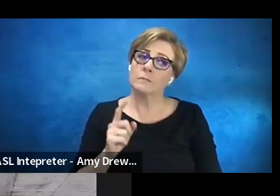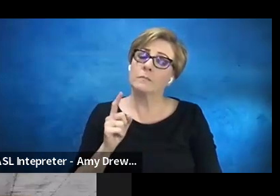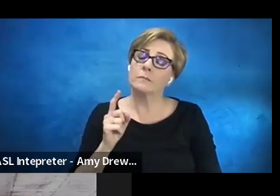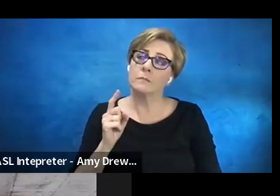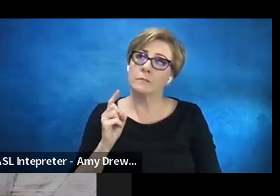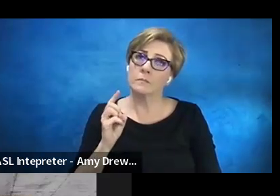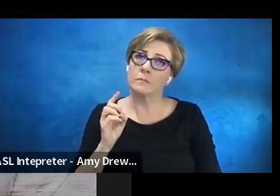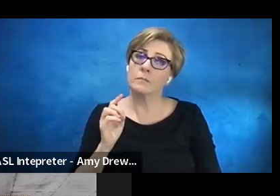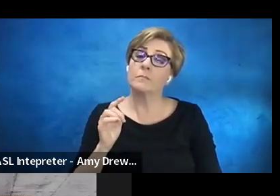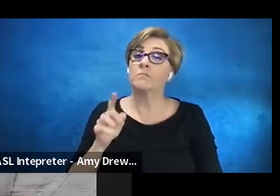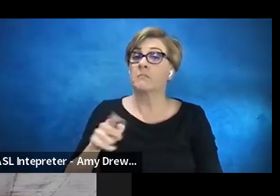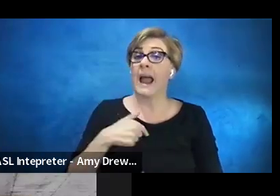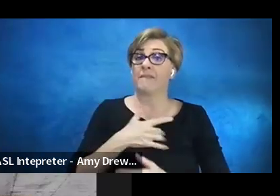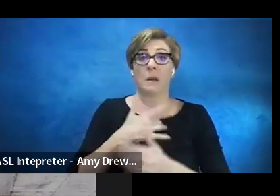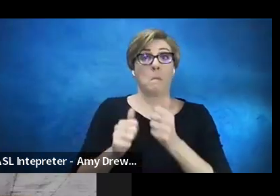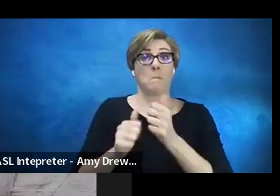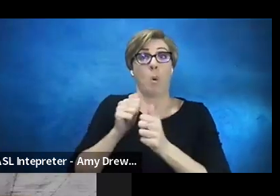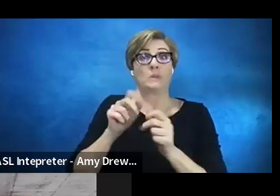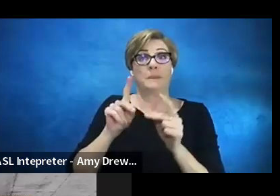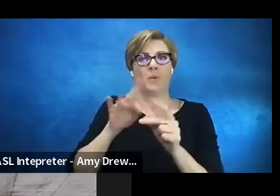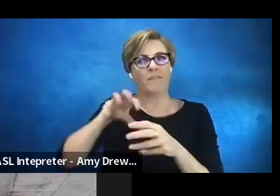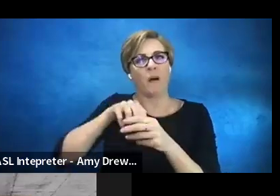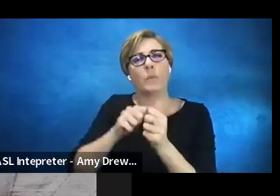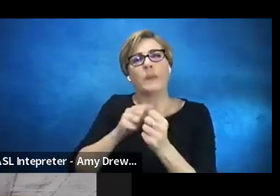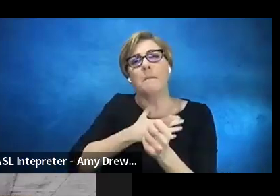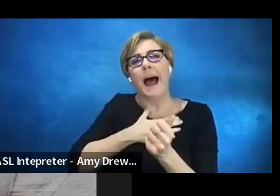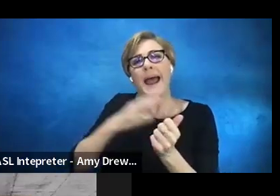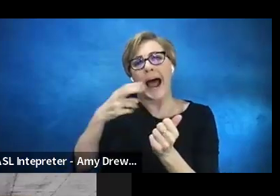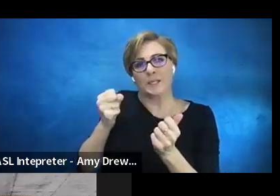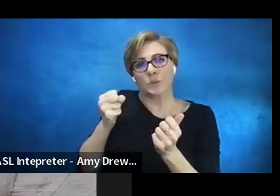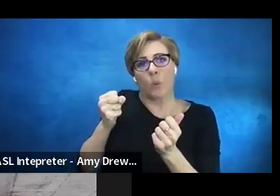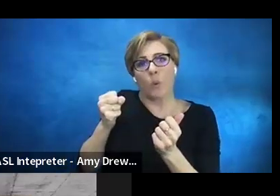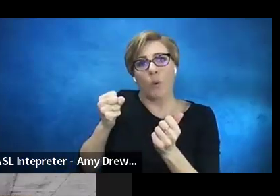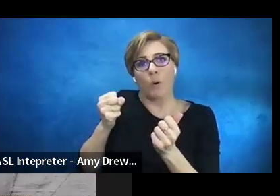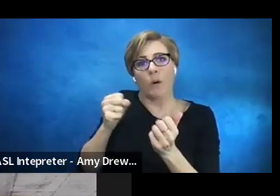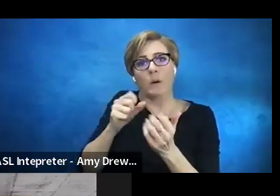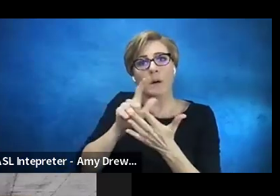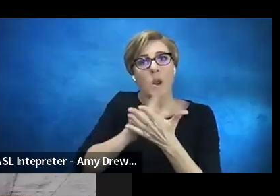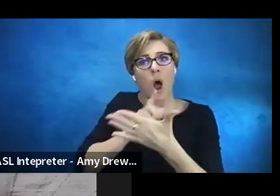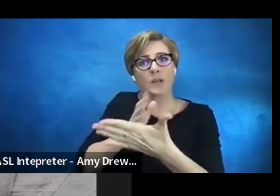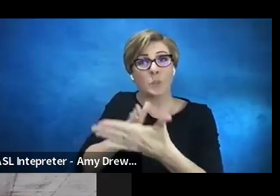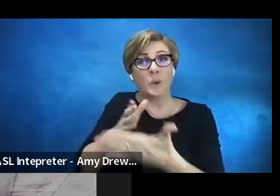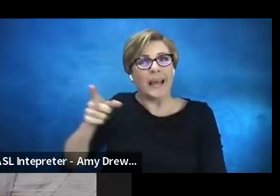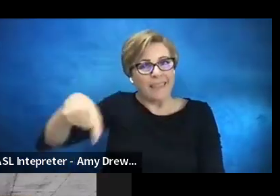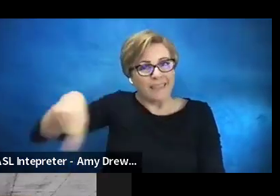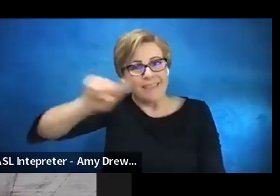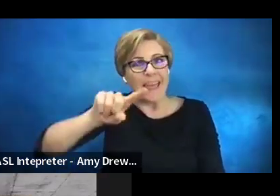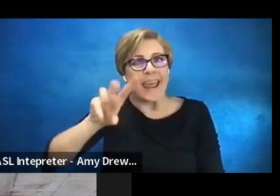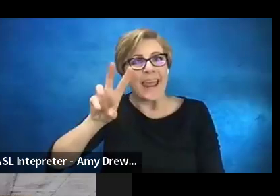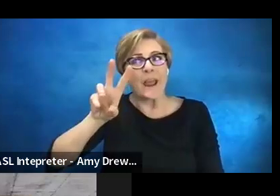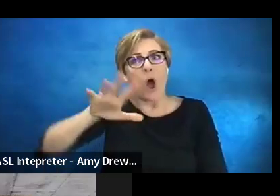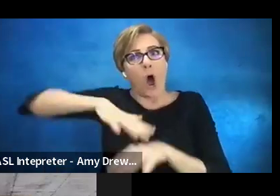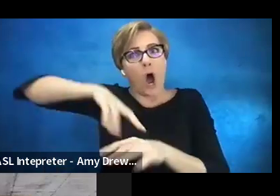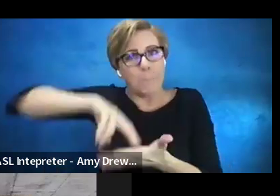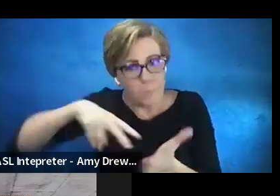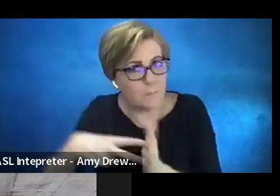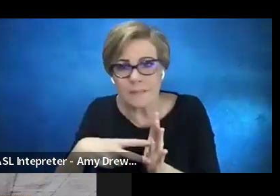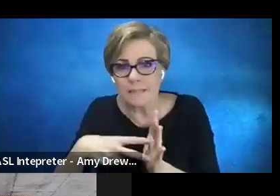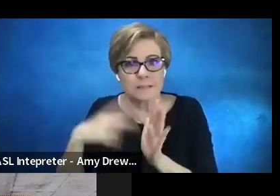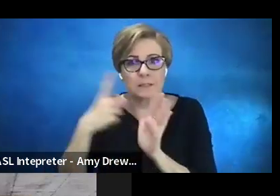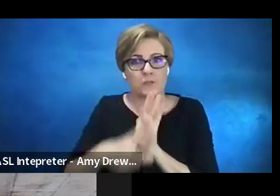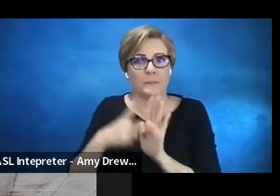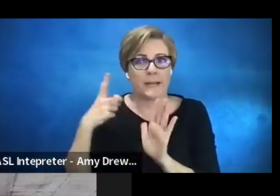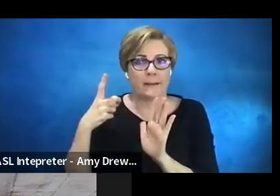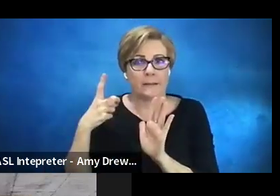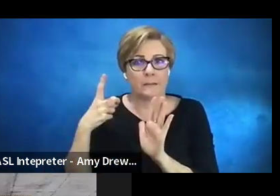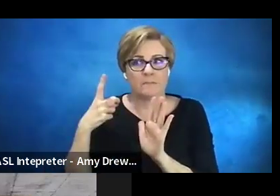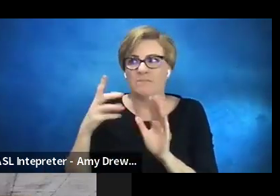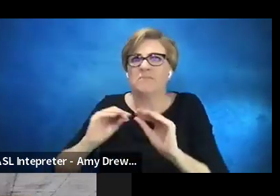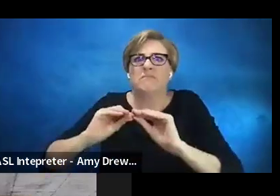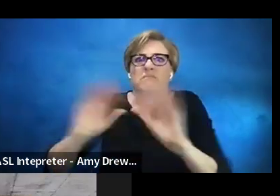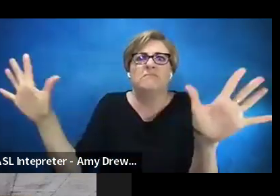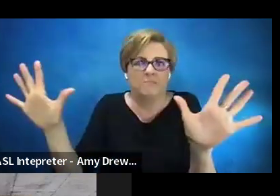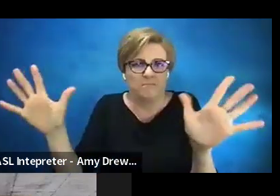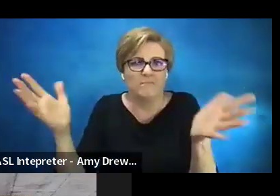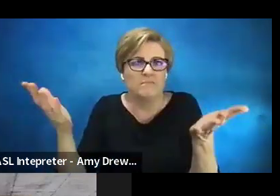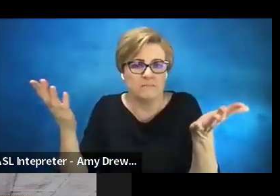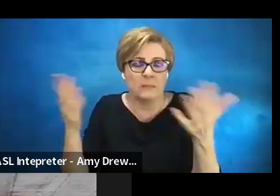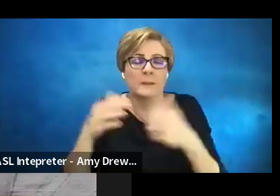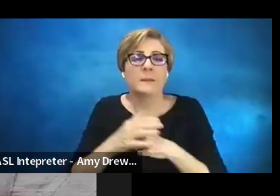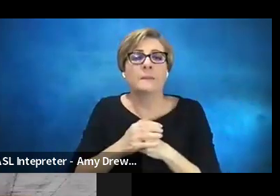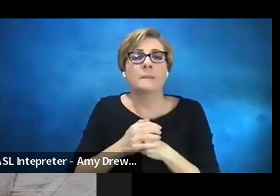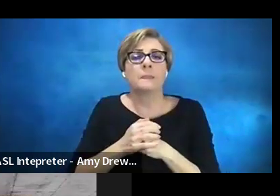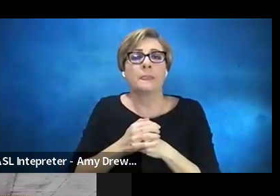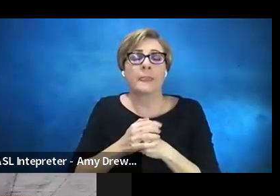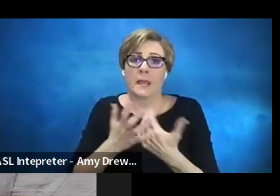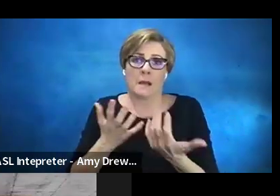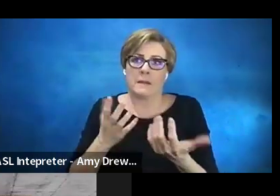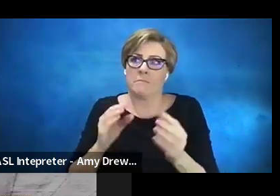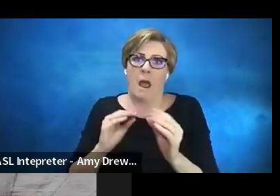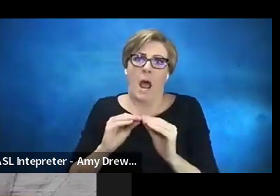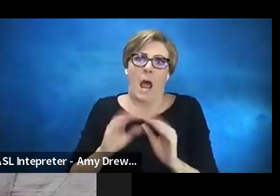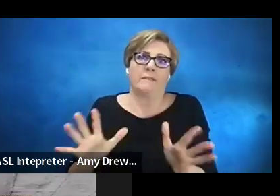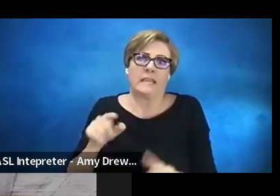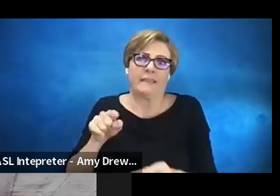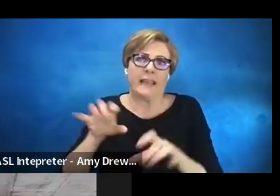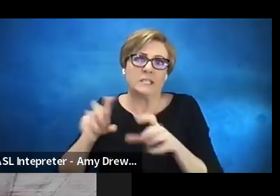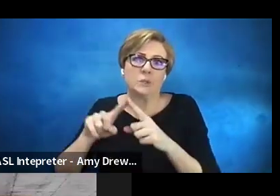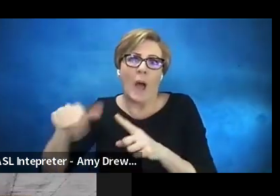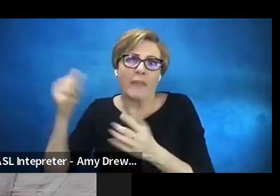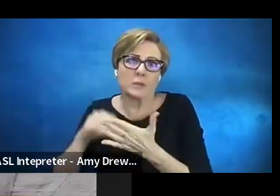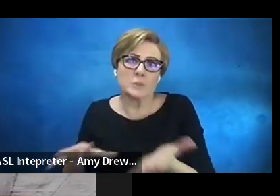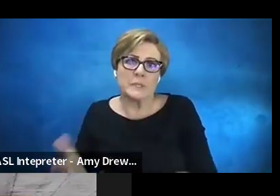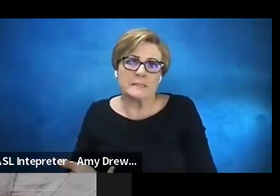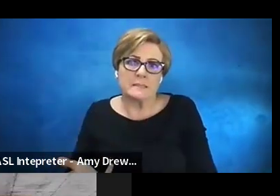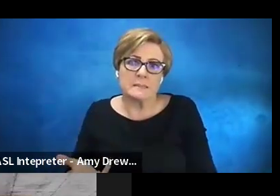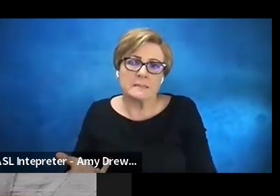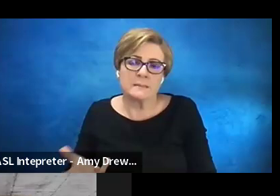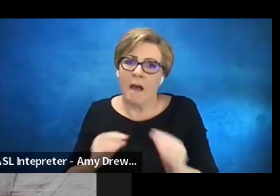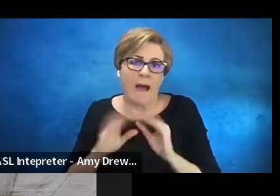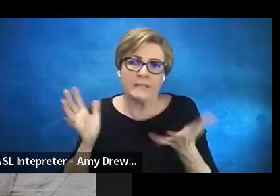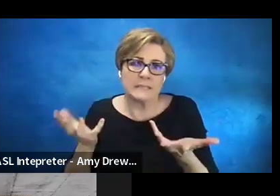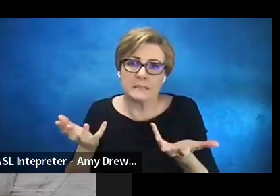But I wasn't the only student who needed accommodationings. That's where it gets interesting. When I finalled my complaint for the Office of Civil Rights, they didn't just do an investigation into me. They took the data and did an investigation into the school and ultimately an investigation into the district and found this pattern in other places as well. Right? And that's sort of what the challenge is is the fact that -- also when you look fact that, you know,